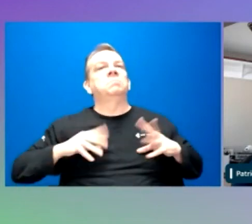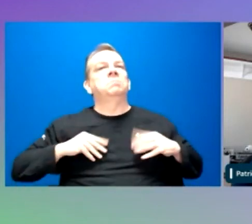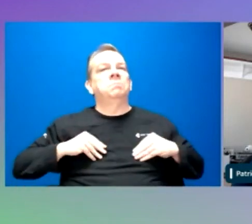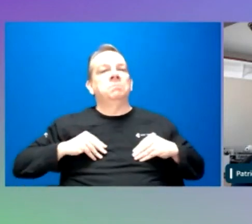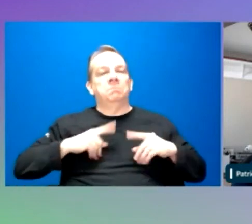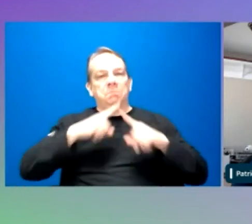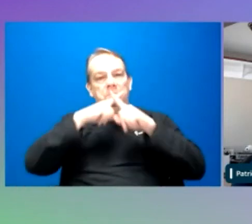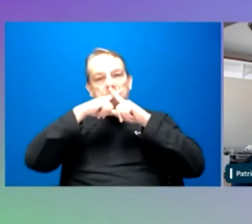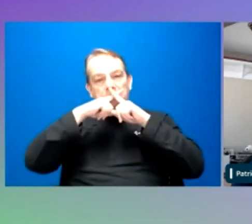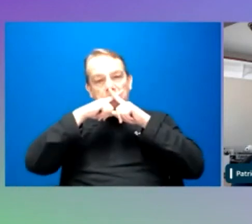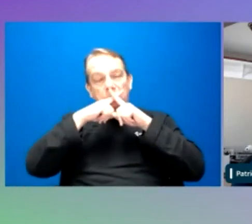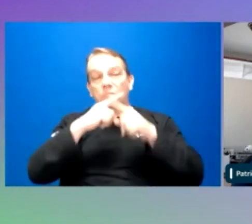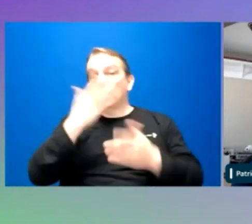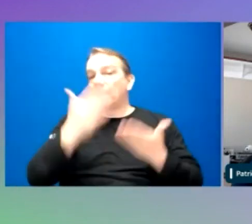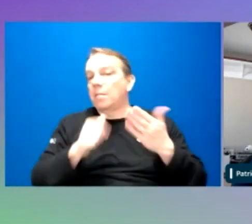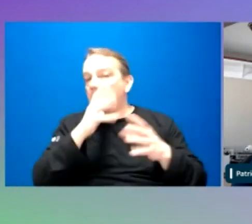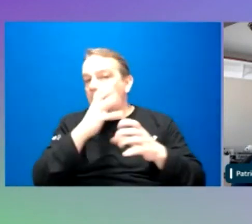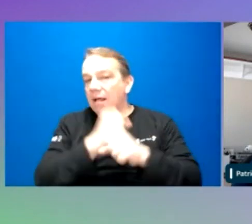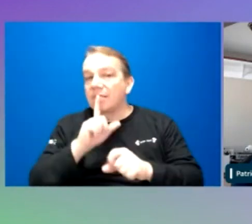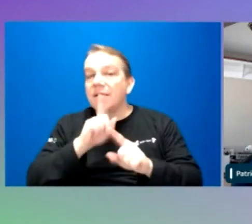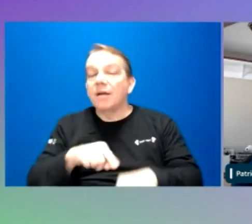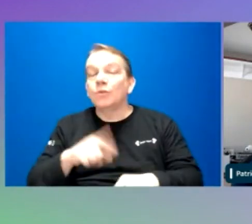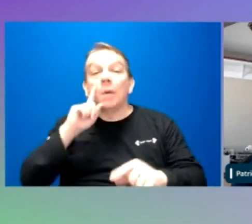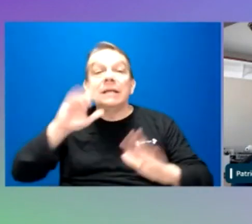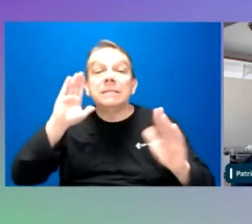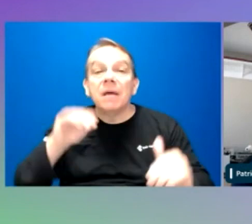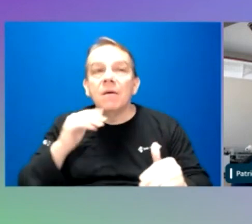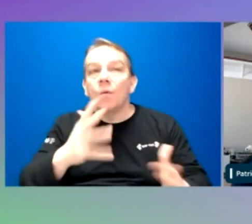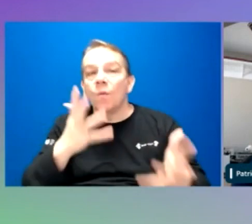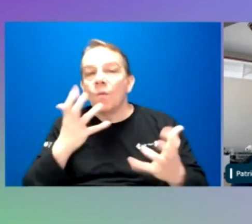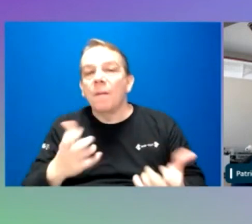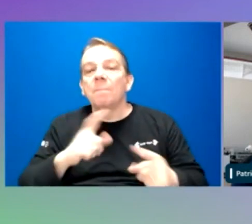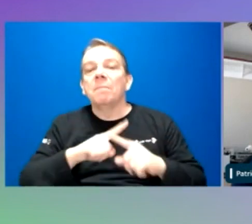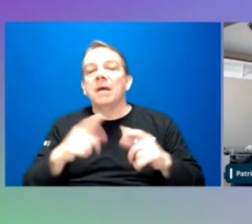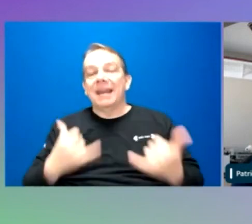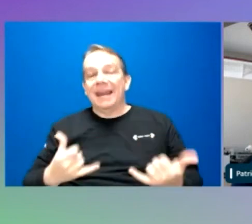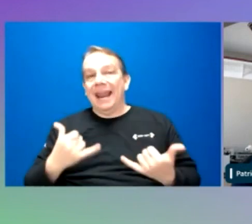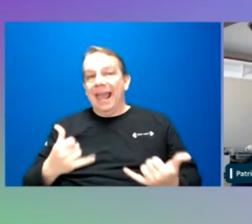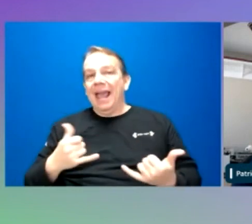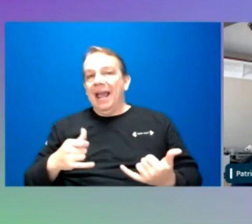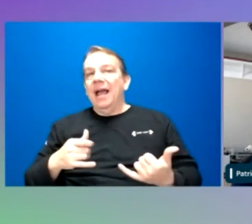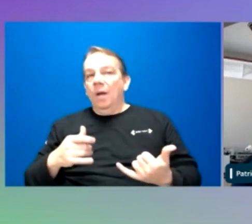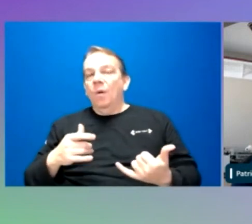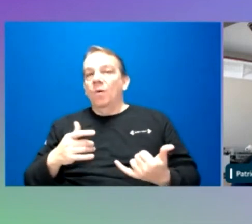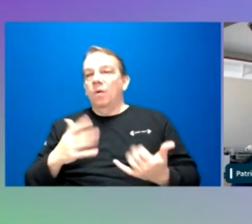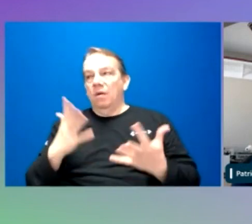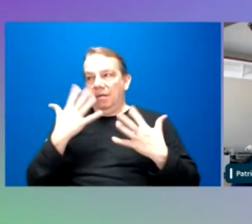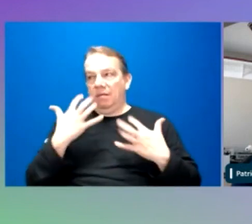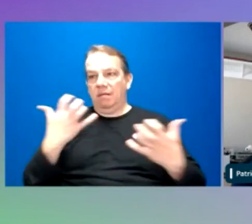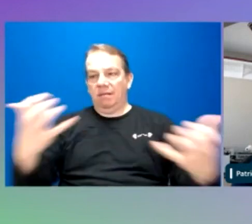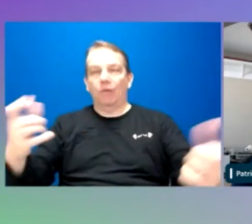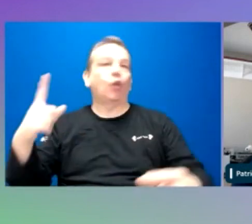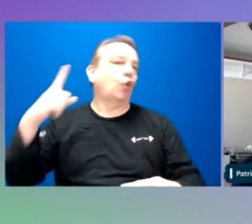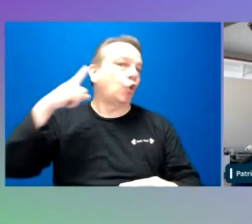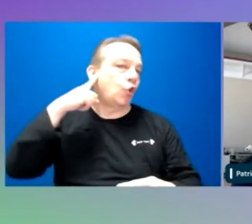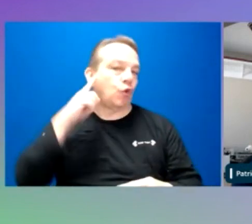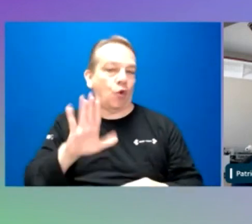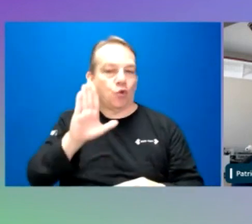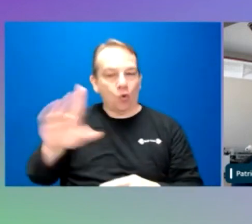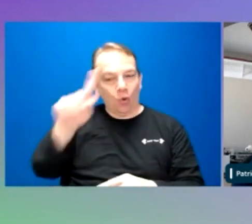didn't get the answer you wanted. But guess what? You got a large audience to hear your question. And even though the